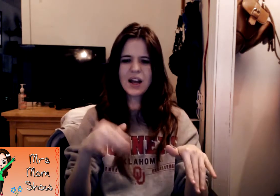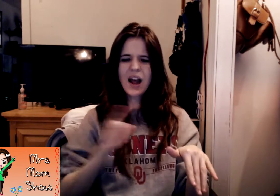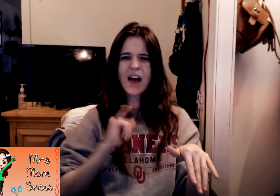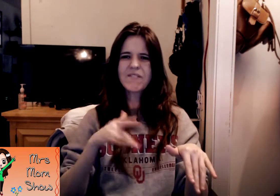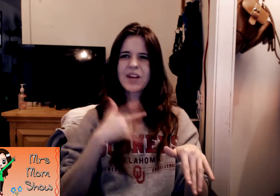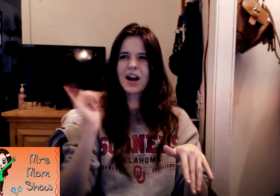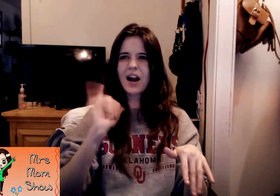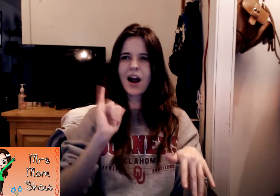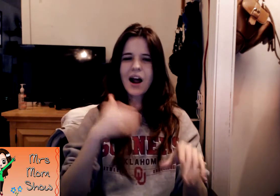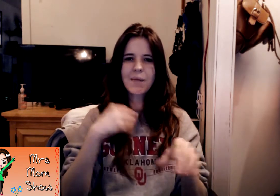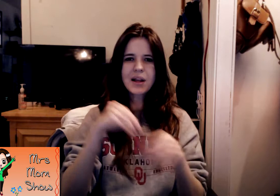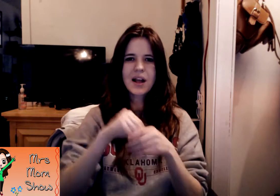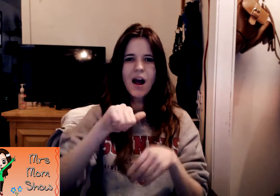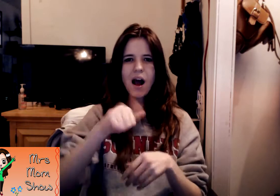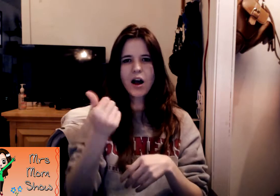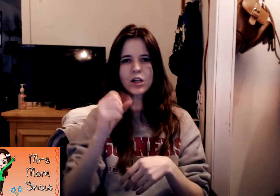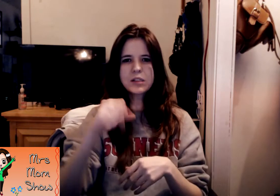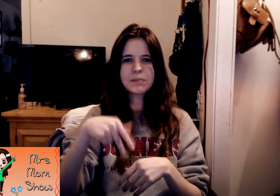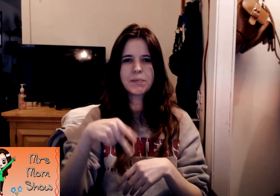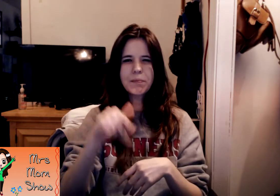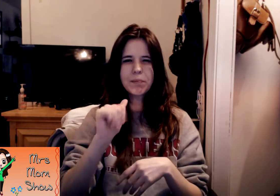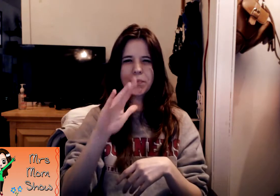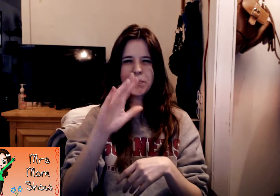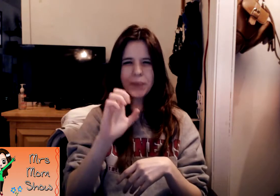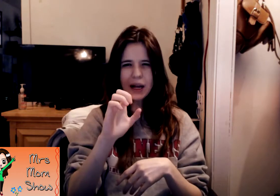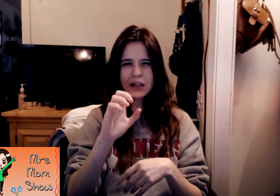I feel like I'm in another space.